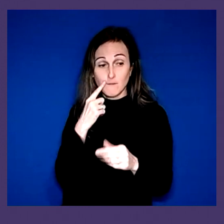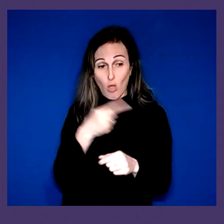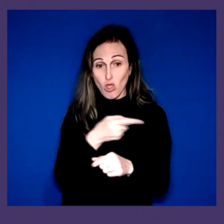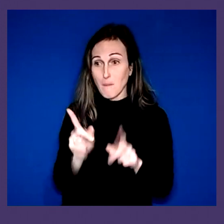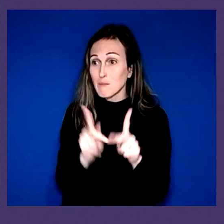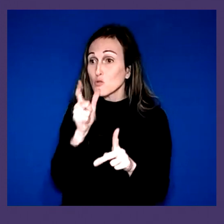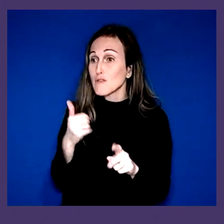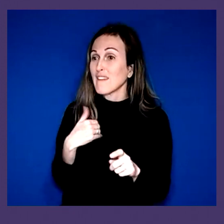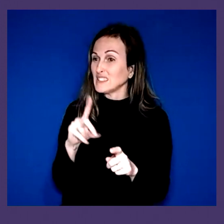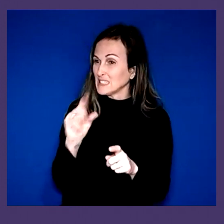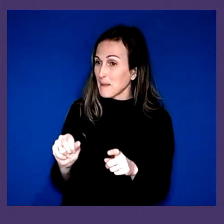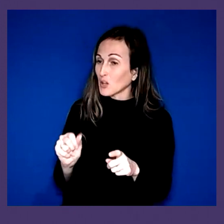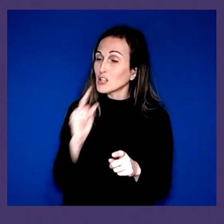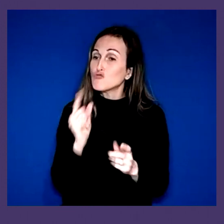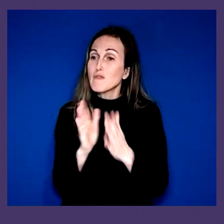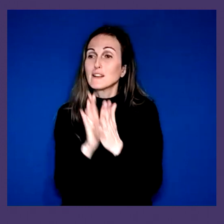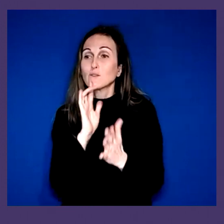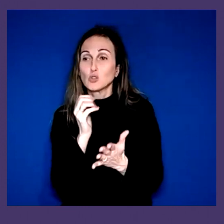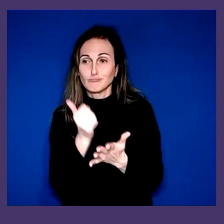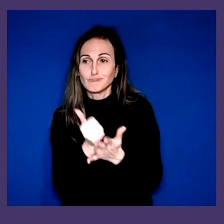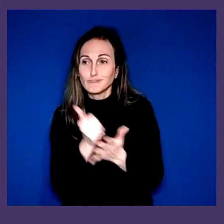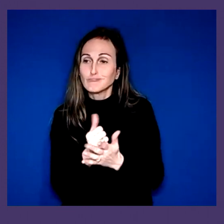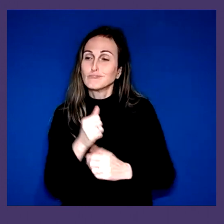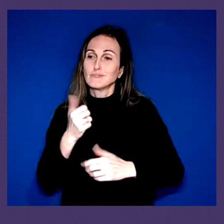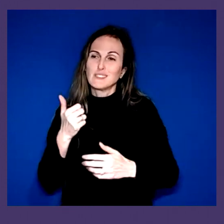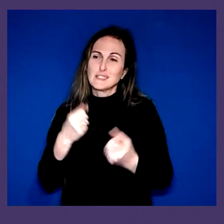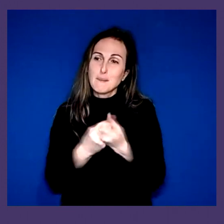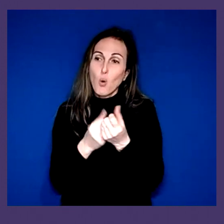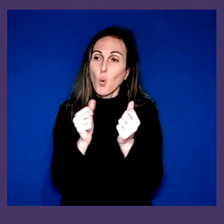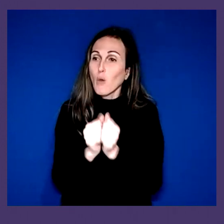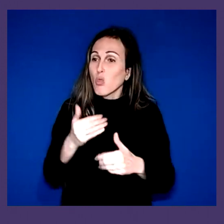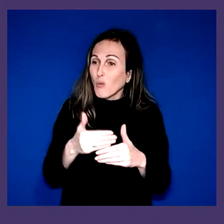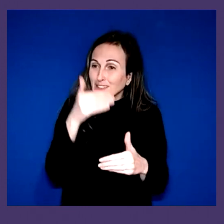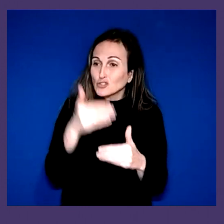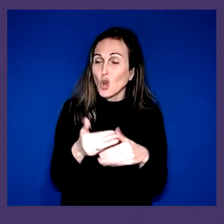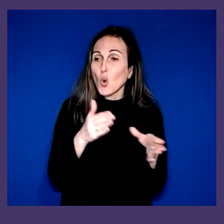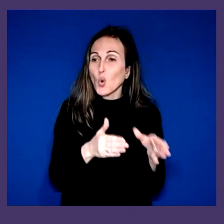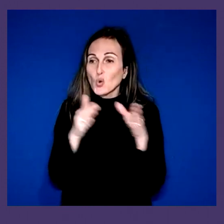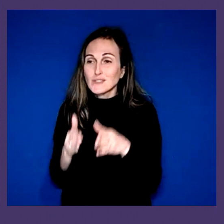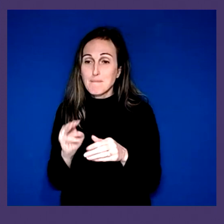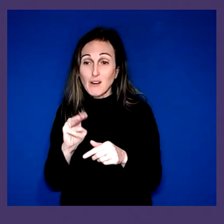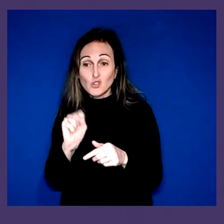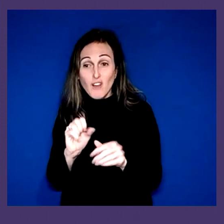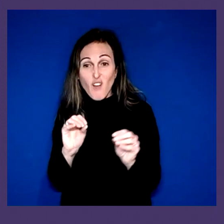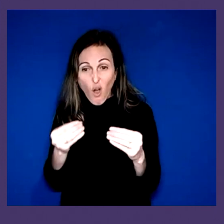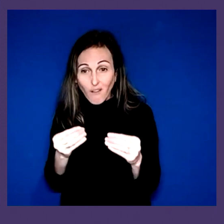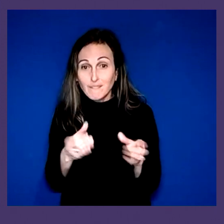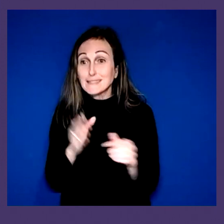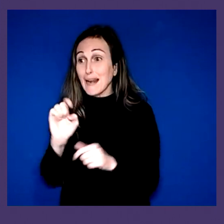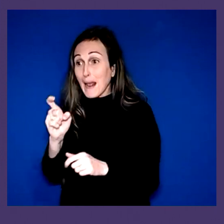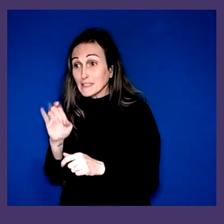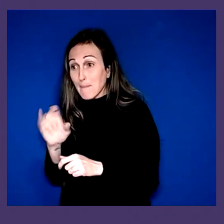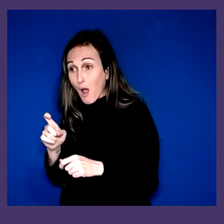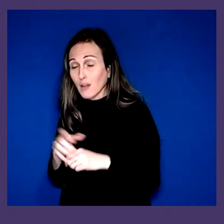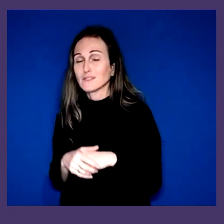Yes, of course. Microsoft is a long-time customer of Be My Eyes and a long-time partner of ours.